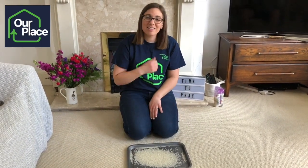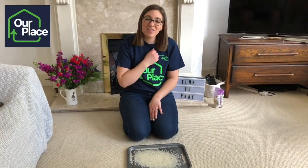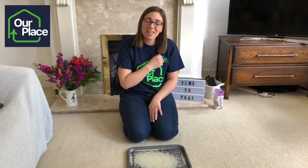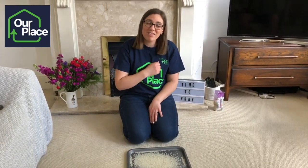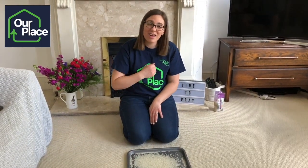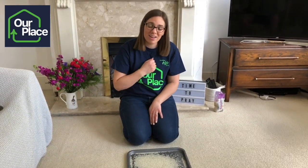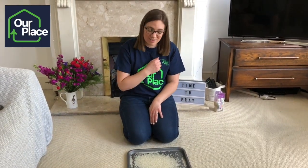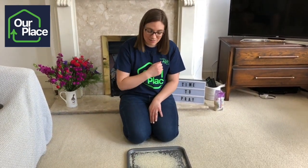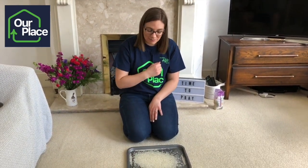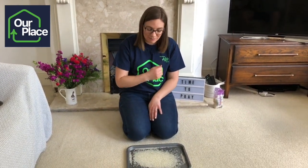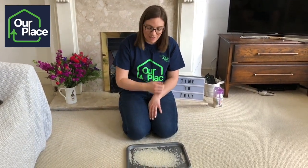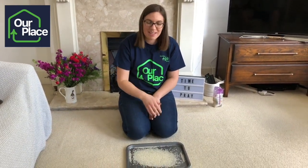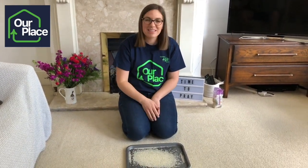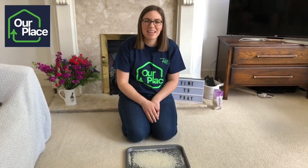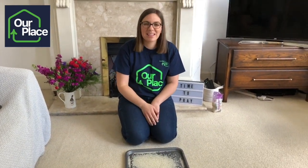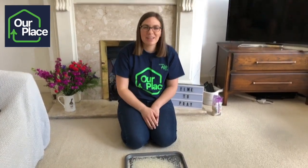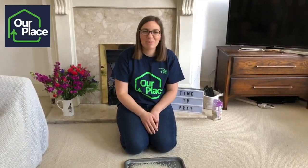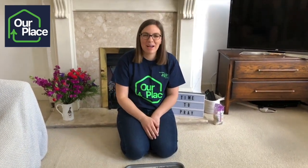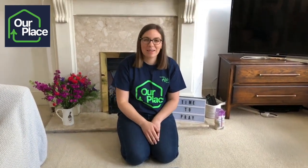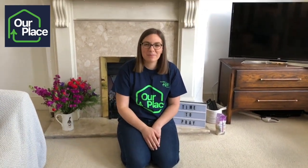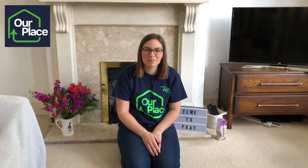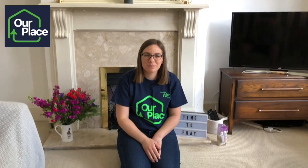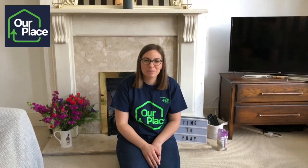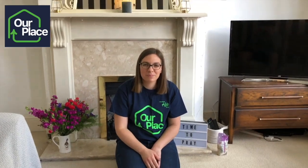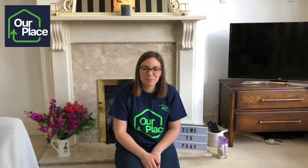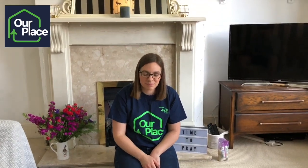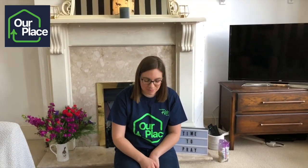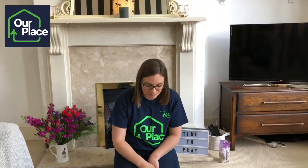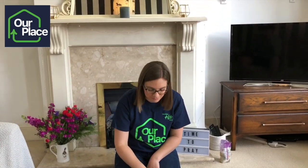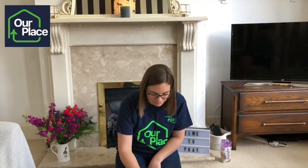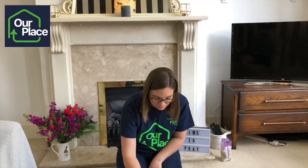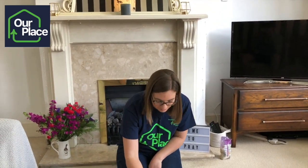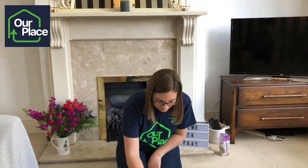forgiven us he's taken it away